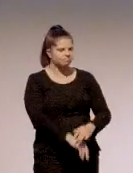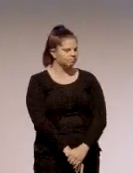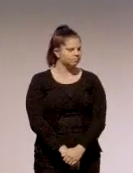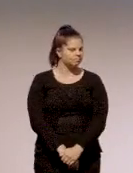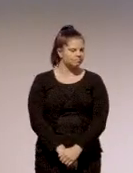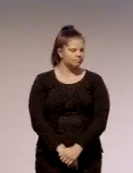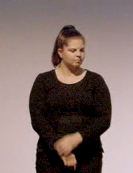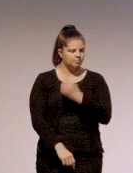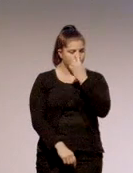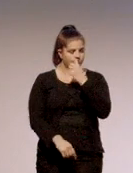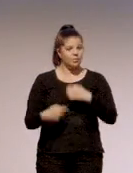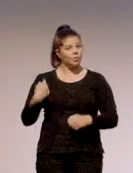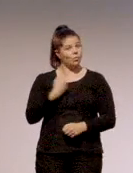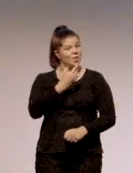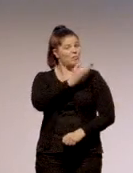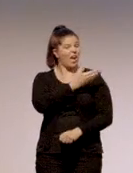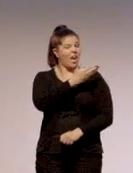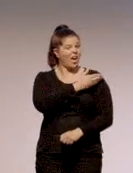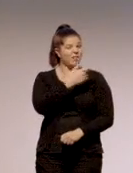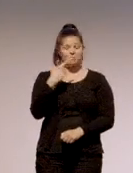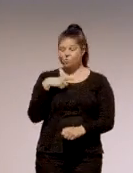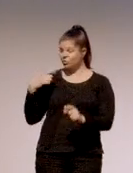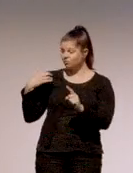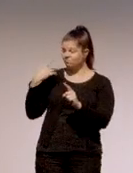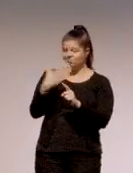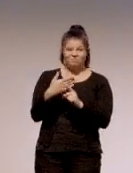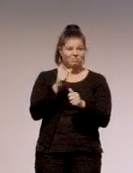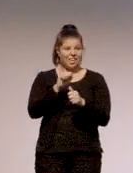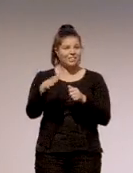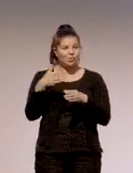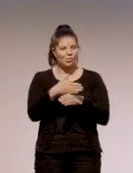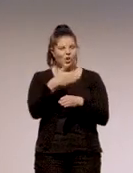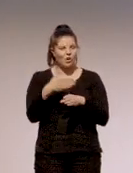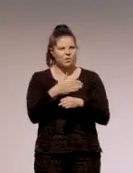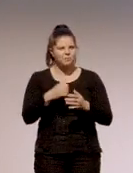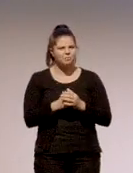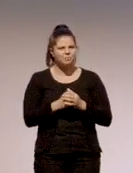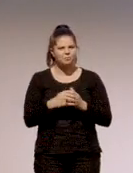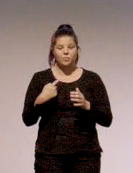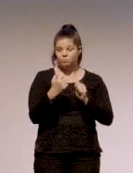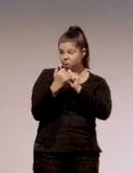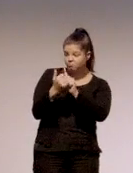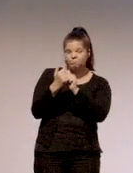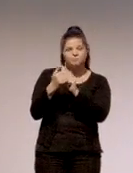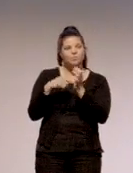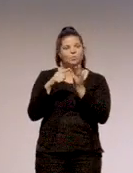We're feeling really proud as well because we've done some really great work. And our collaboration and recognition from this tool kit is actually